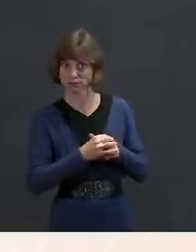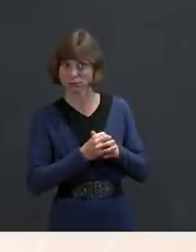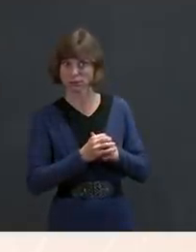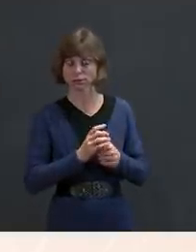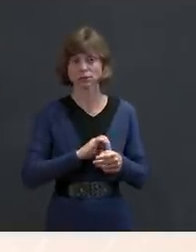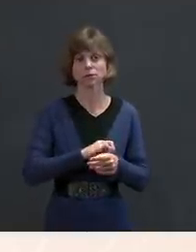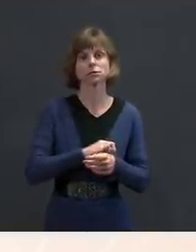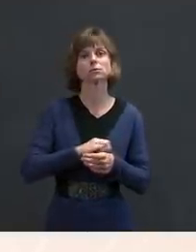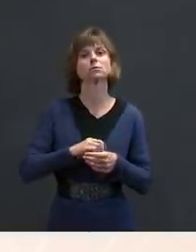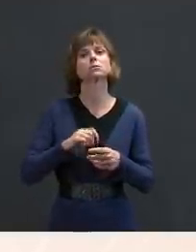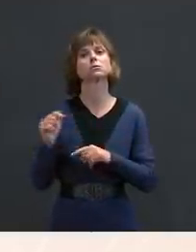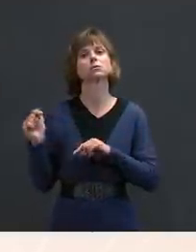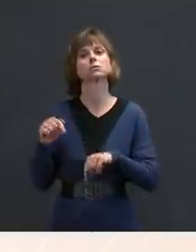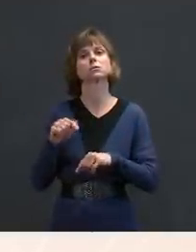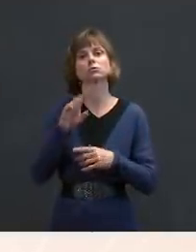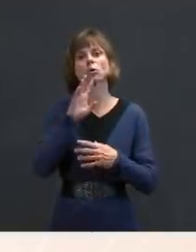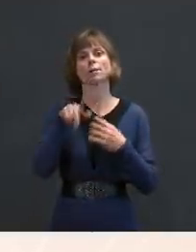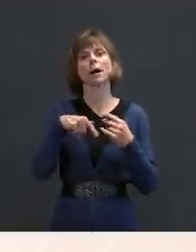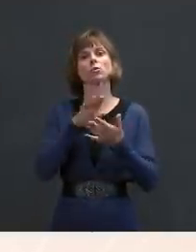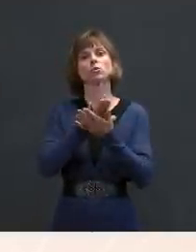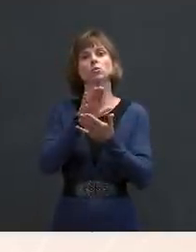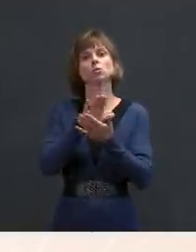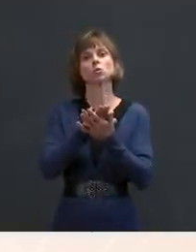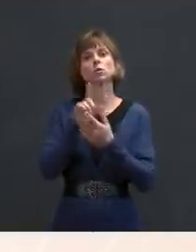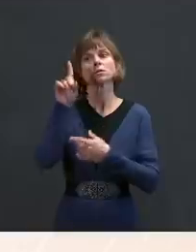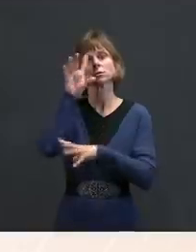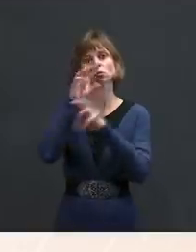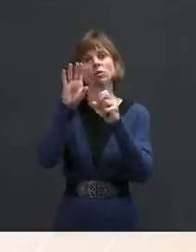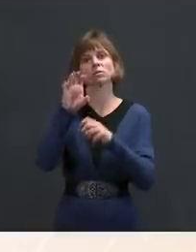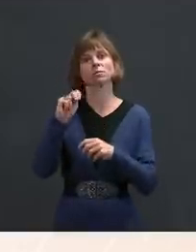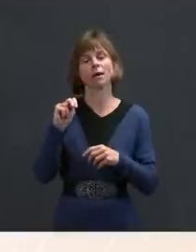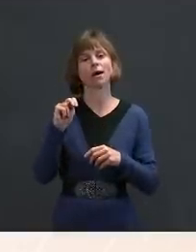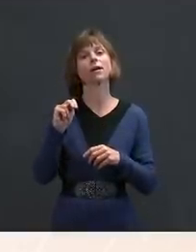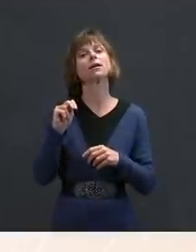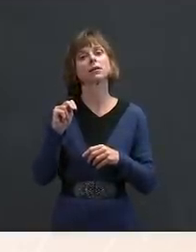First, I want to make sure I understand President Biden's 100-day pledge to reopen schools.